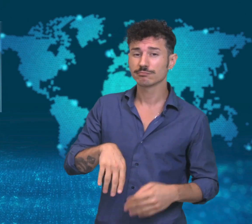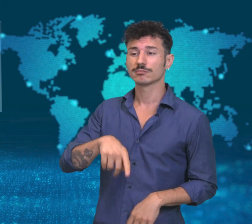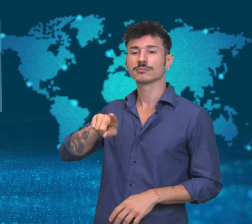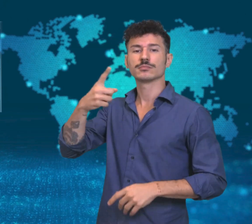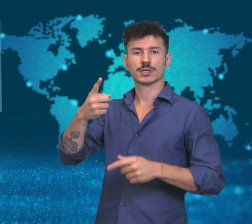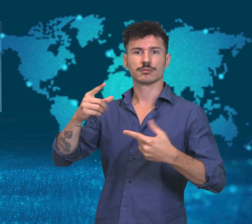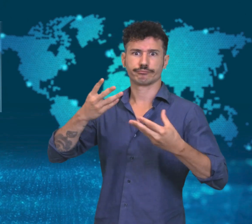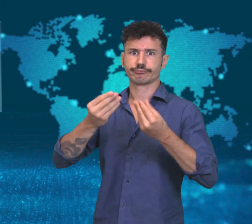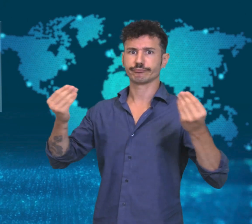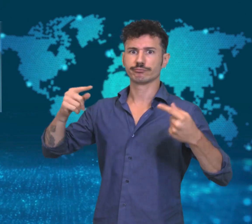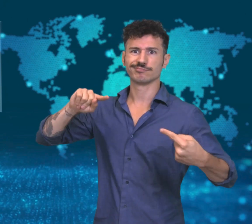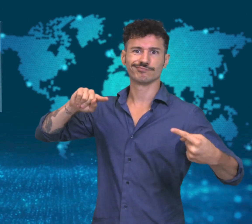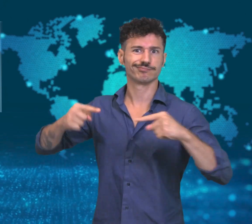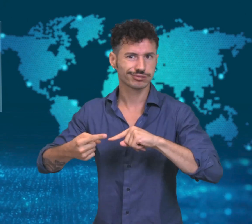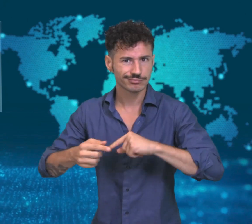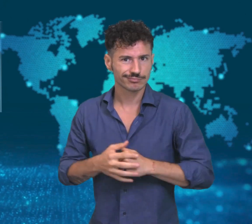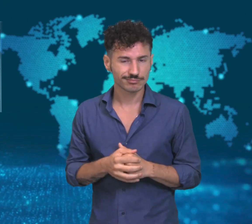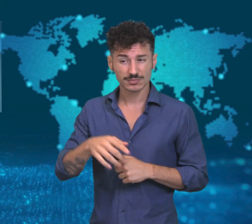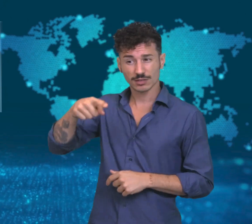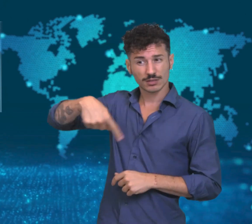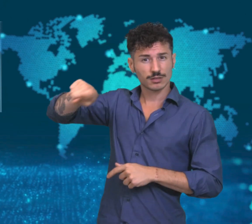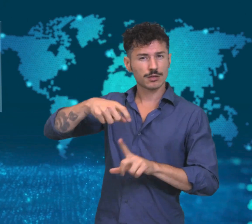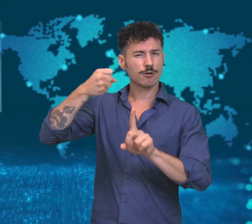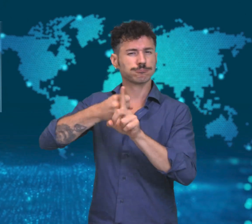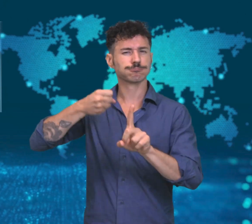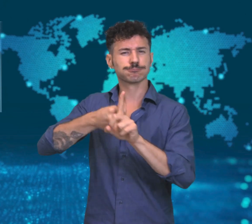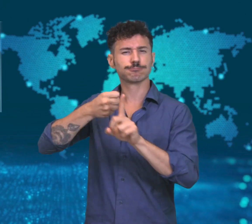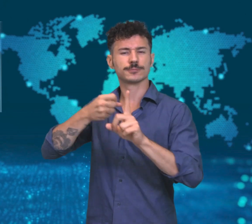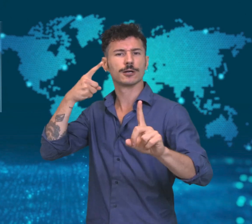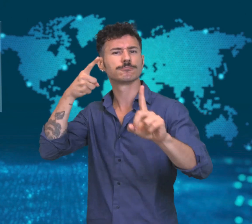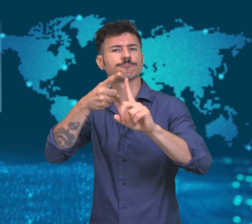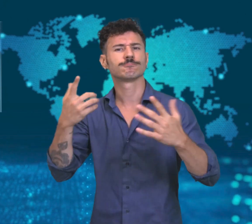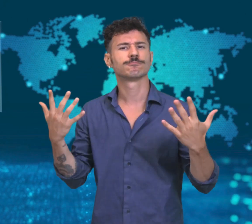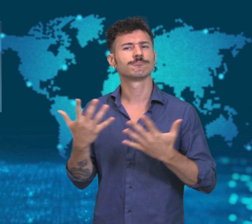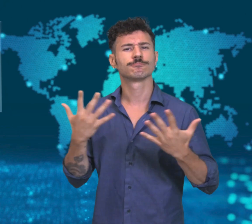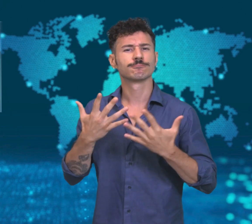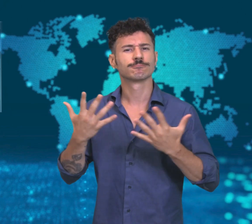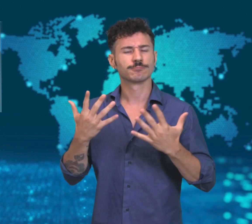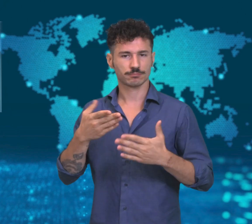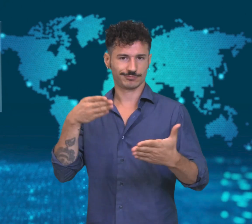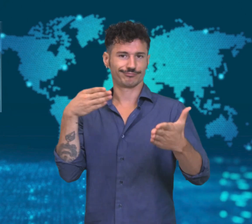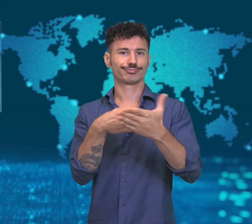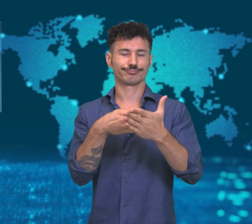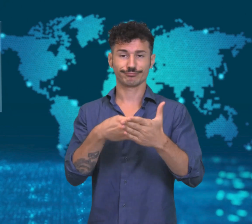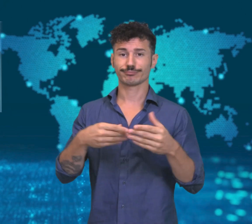during a demonstration against corruption,